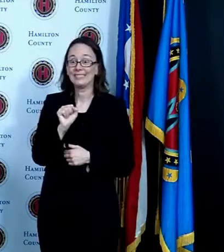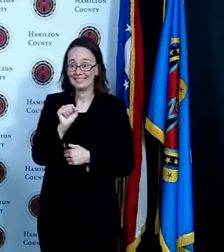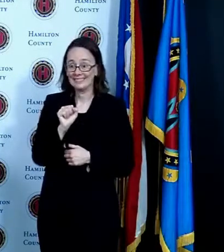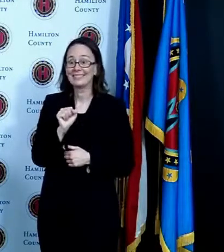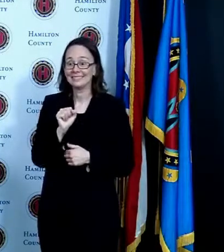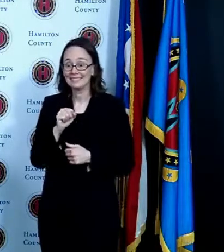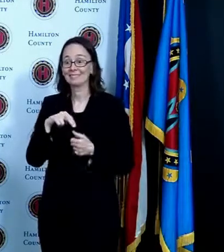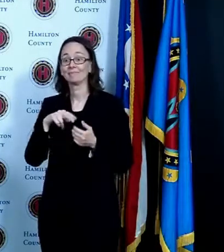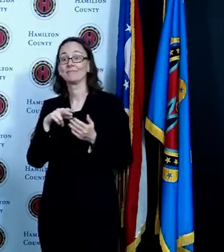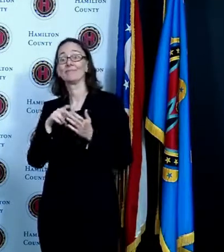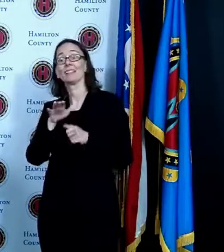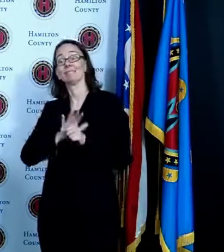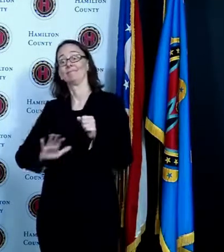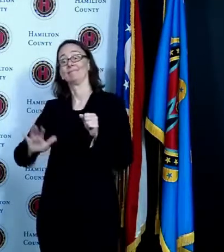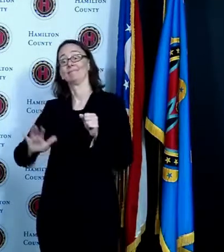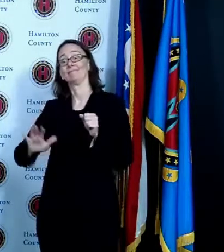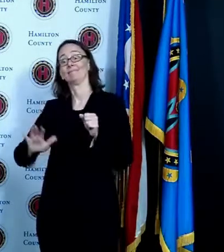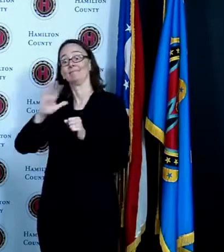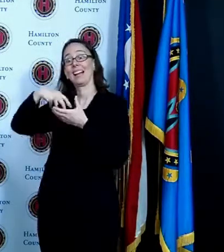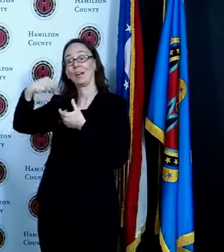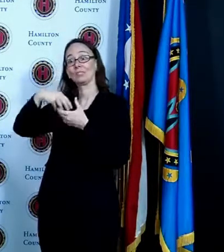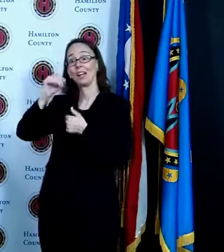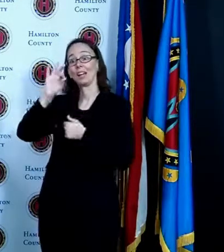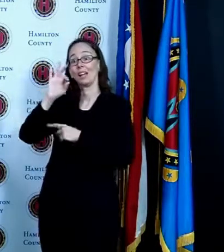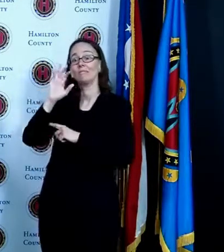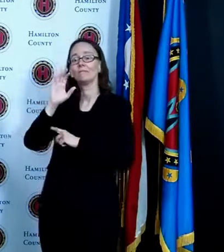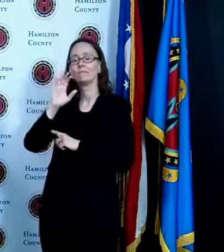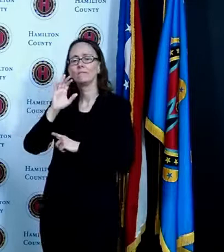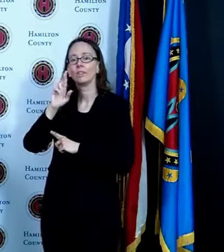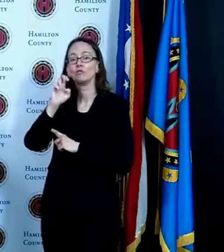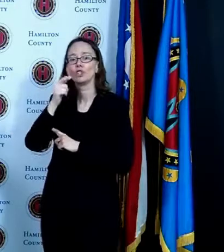talk about a slight difference if you briefings he is showing that the